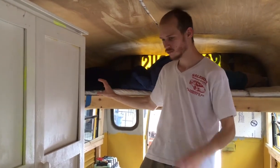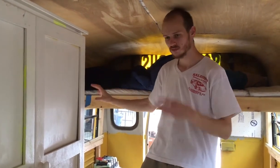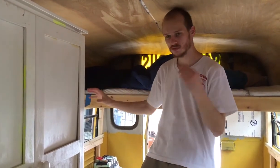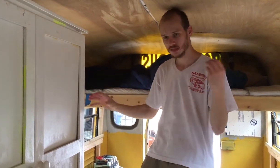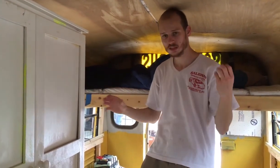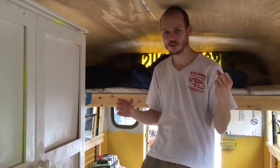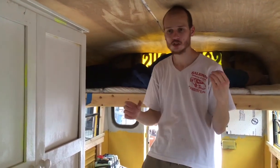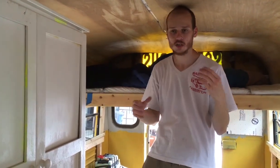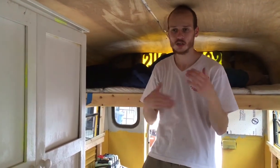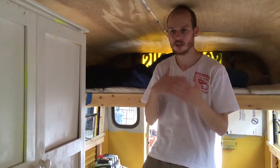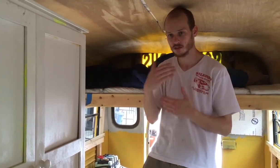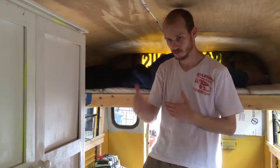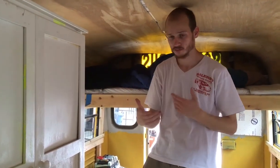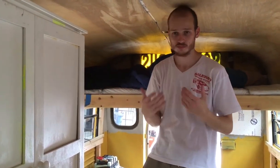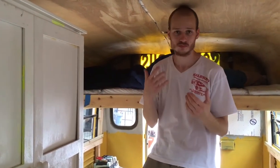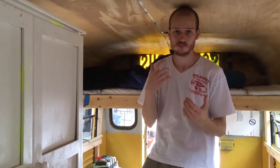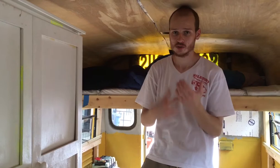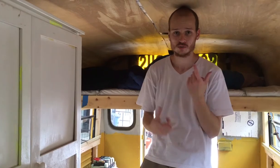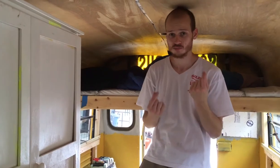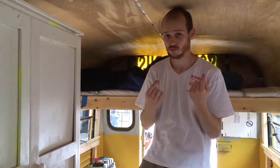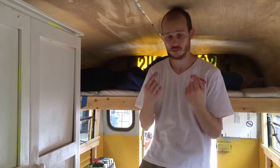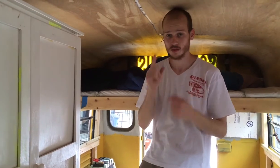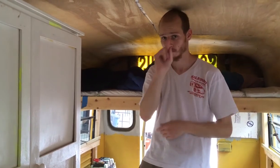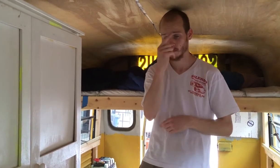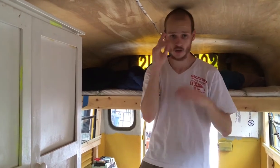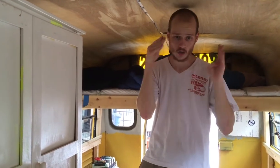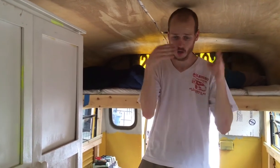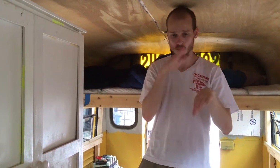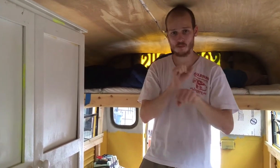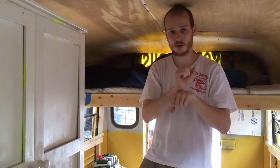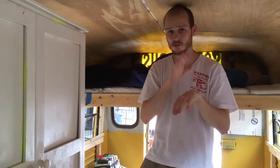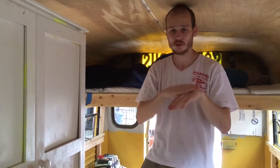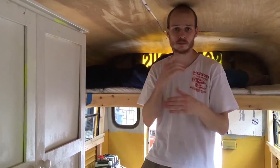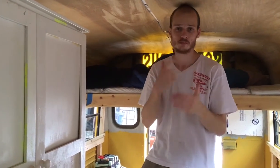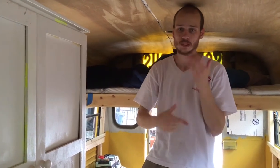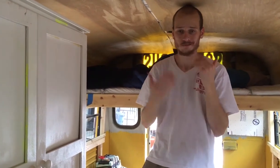And then now we doings first things focus working on window